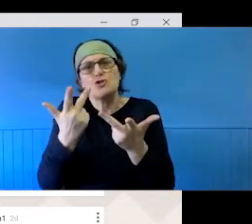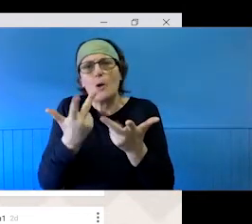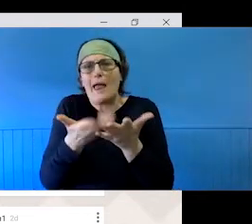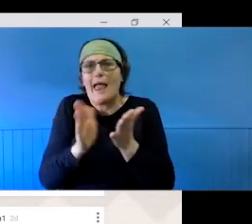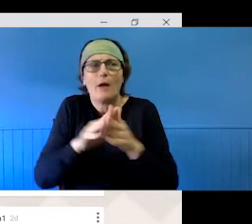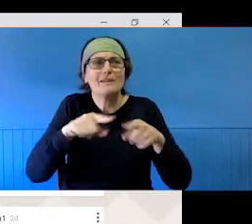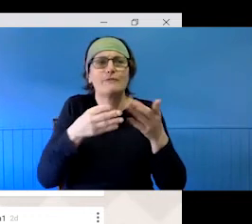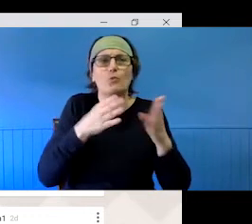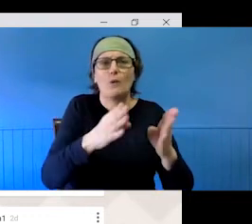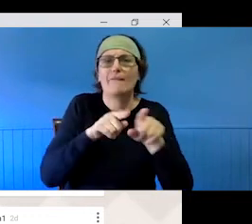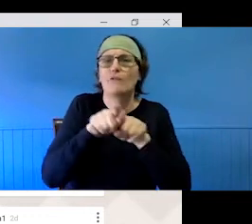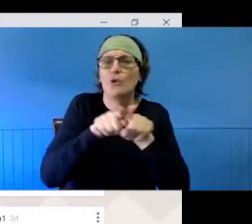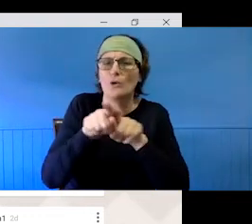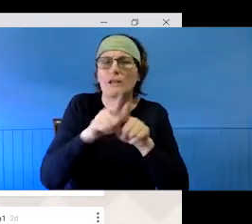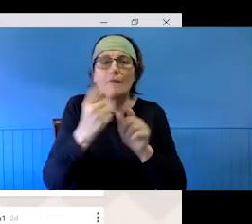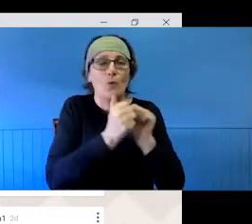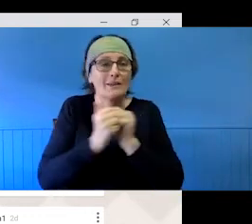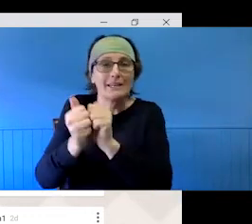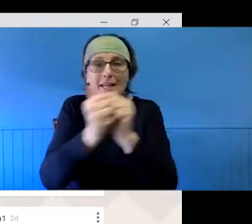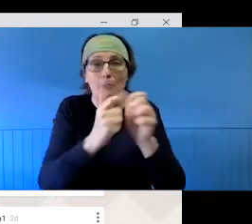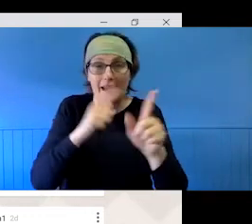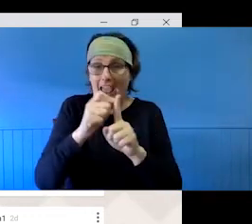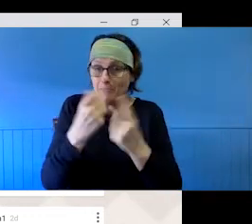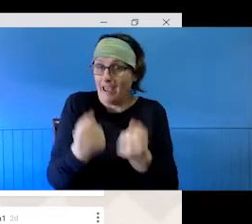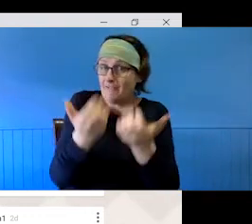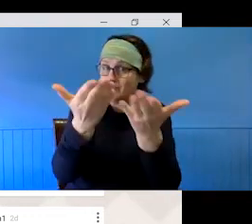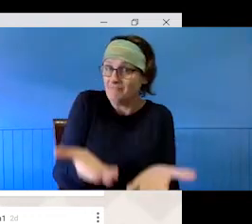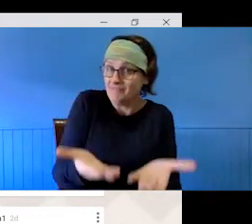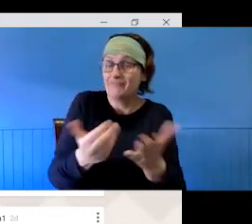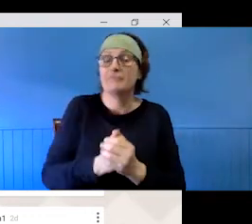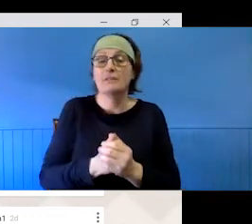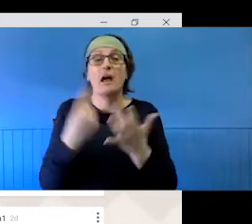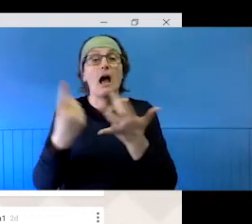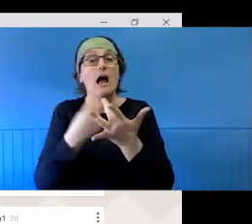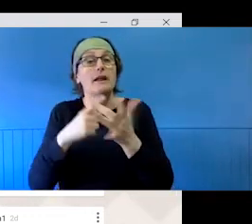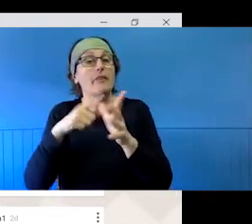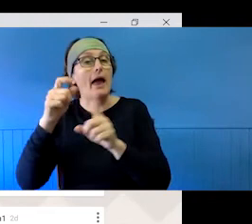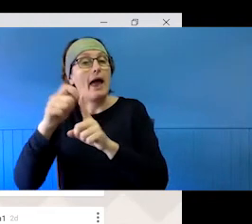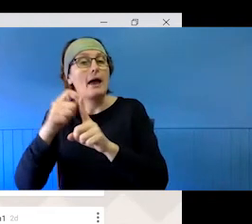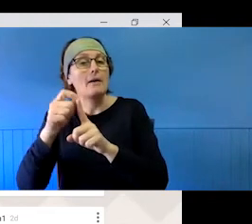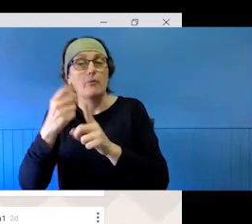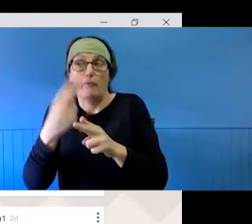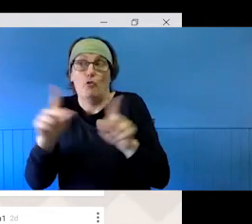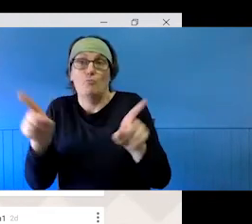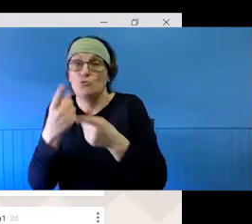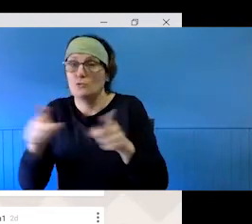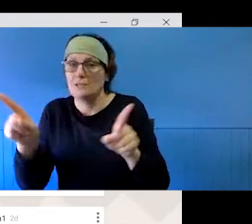This one is a collaborative app. Another app, especially for music would be something that helps your students